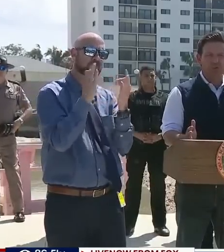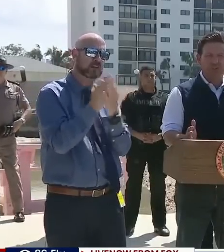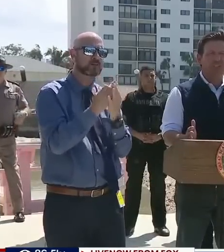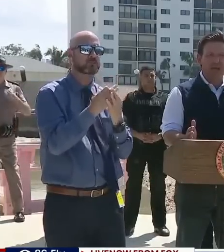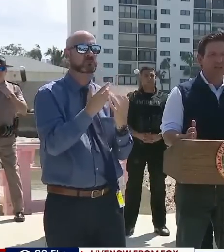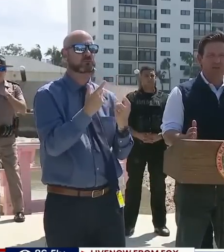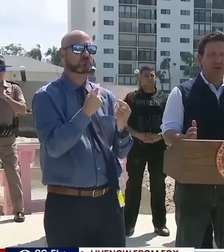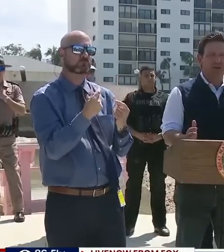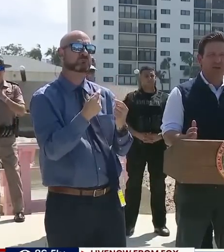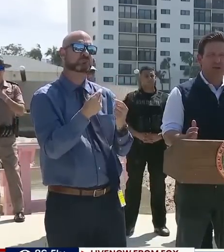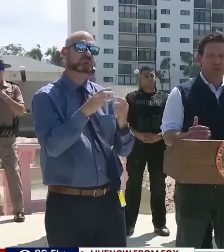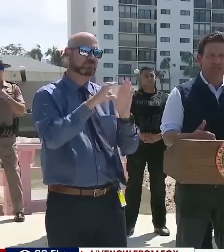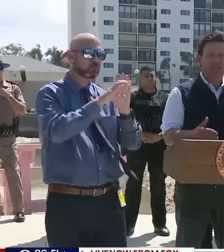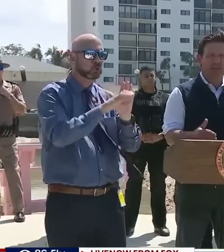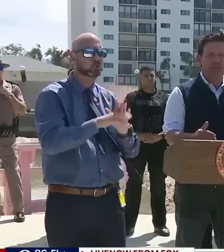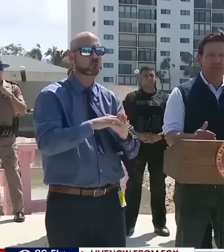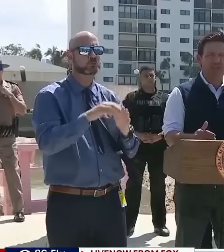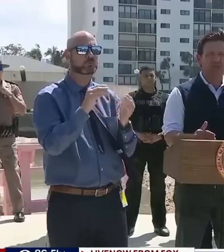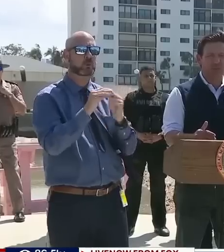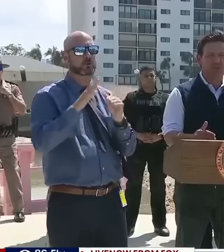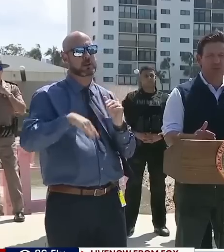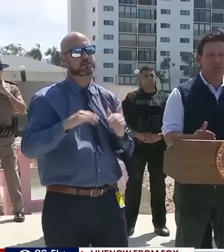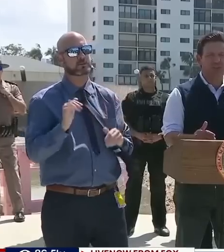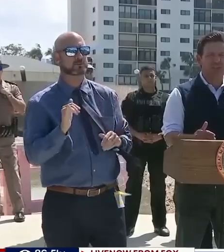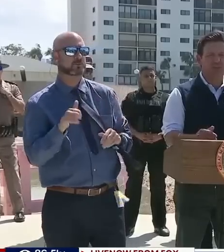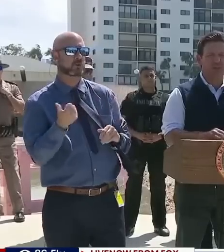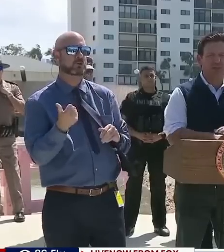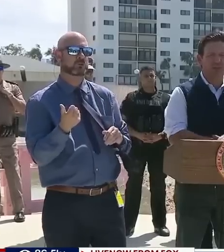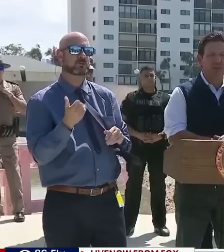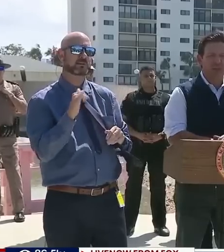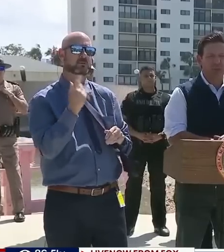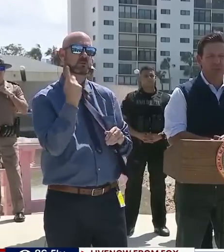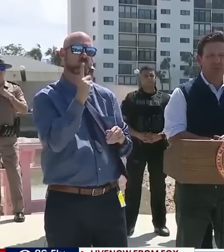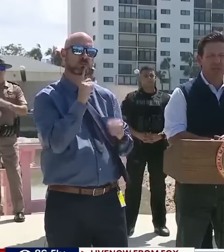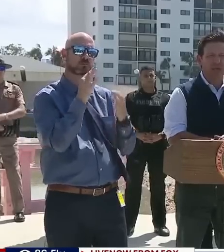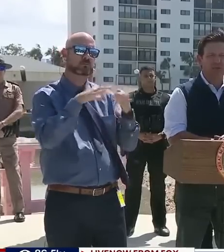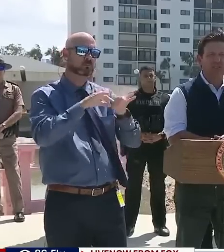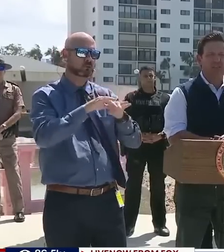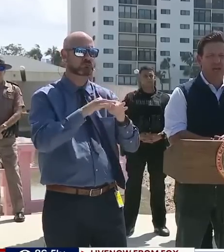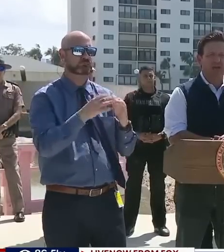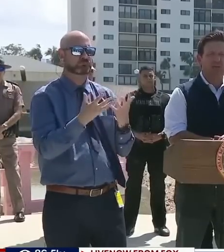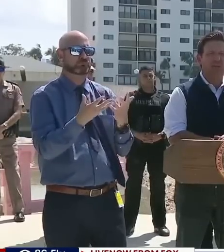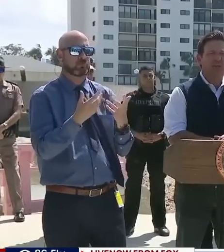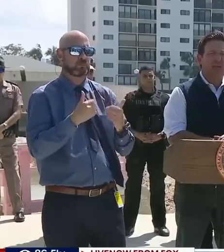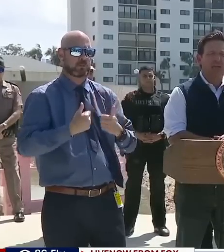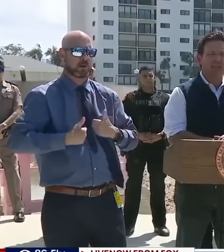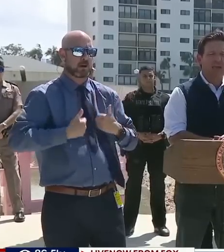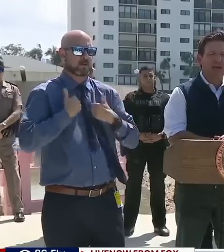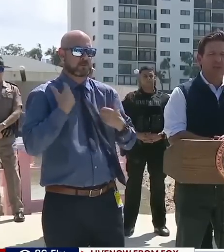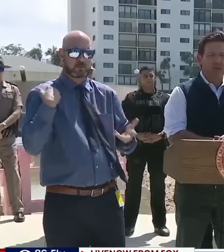your home significantly damaged when you lose maybe some some keepsakes family Photos, all these things. that's more than just a dollar value. I mean